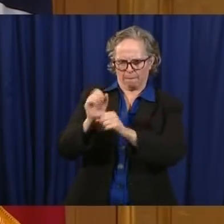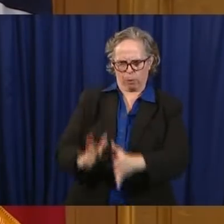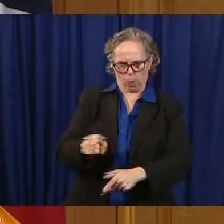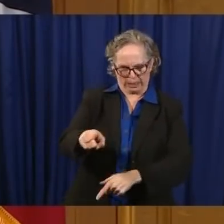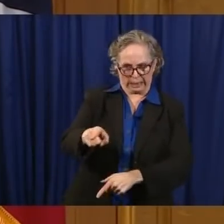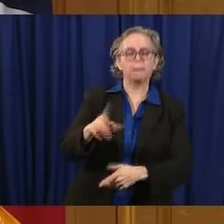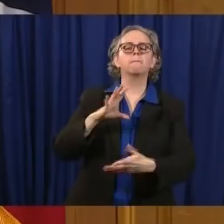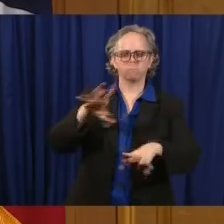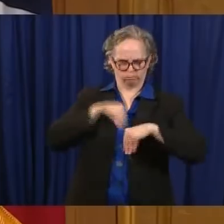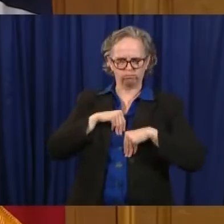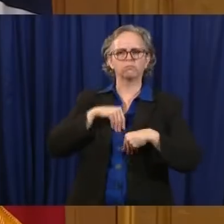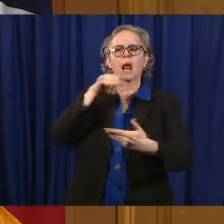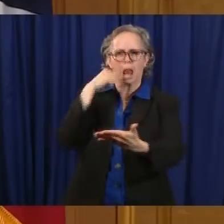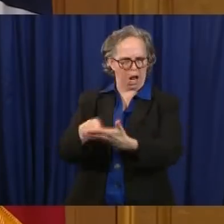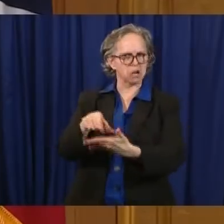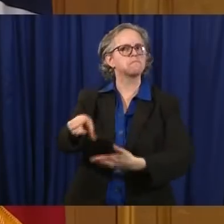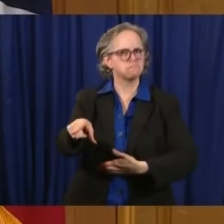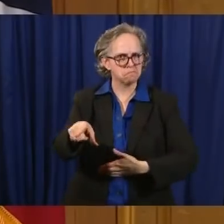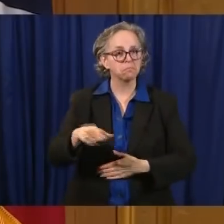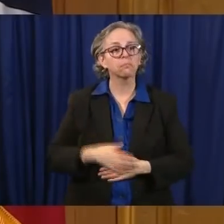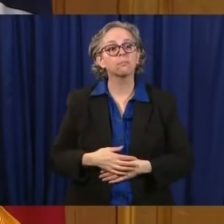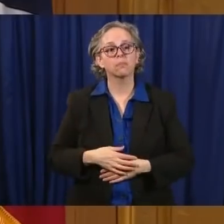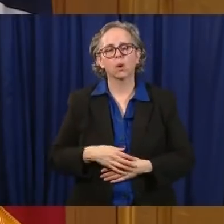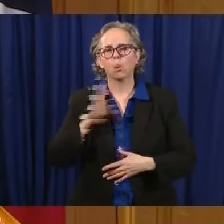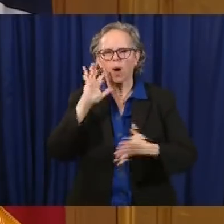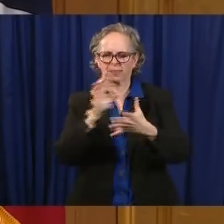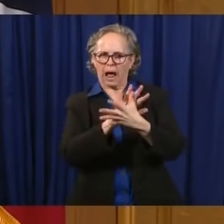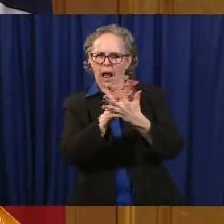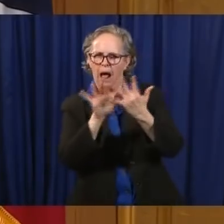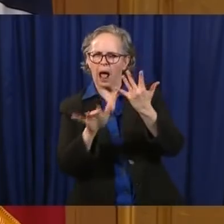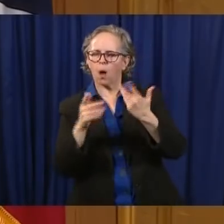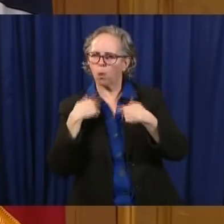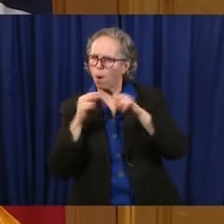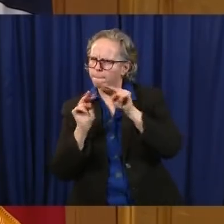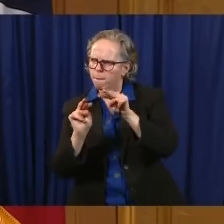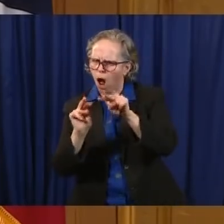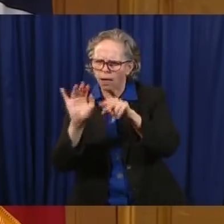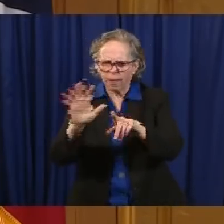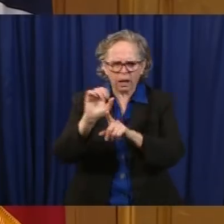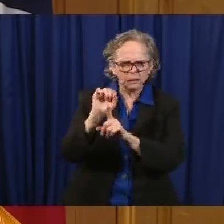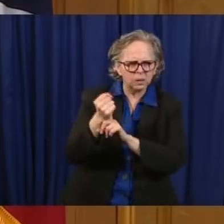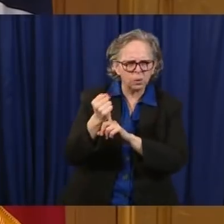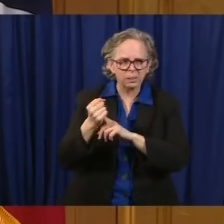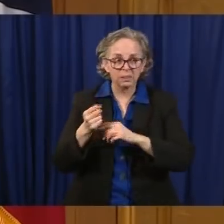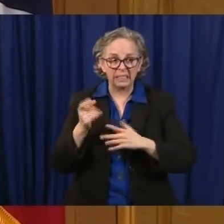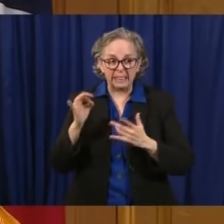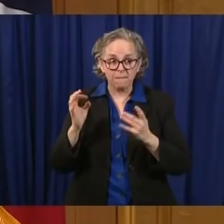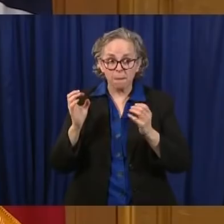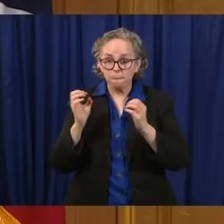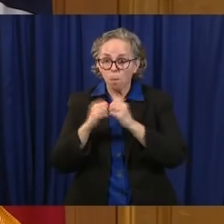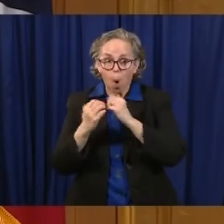THE EMPLOYER PLACING THEM IN OHIO AS AN ESSENTIAL EMPLOYEE. THIS IS SOMETHING THAT WE ARE